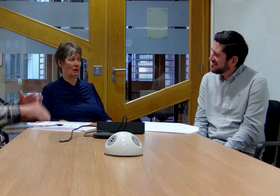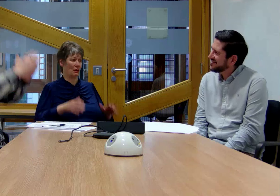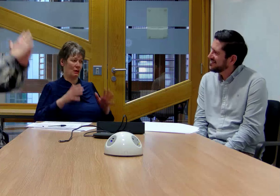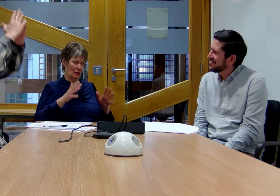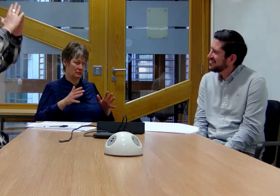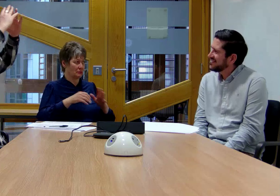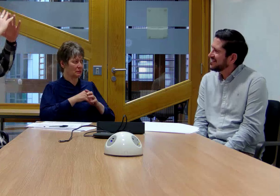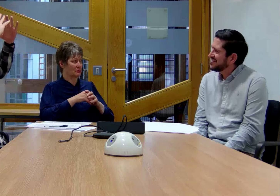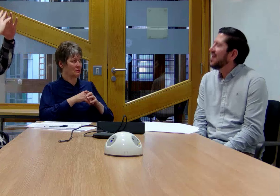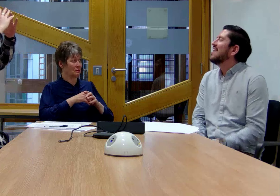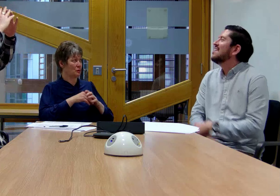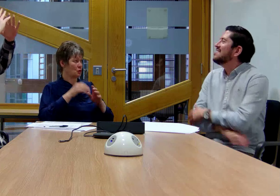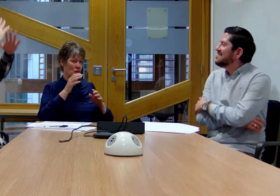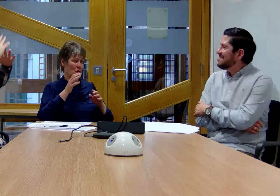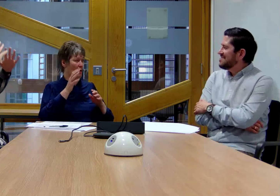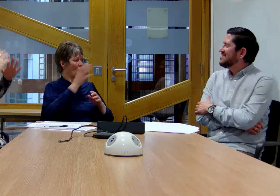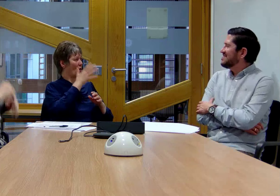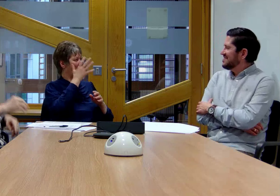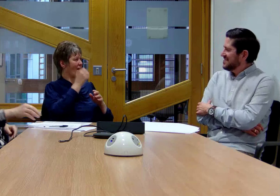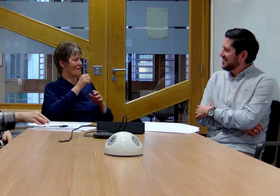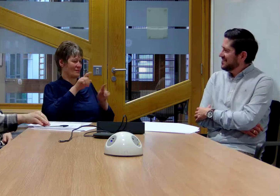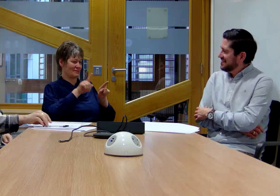fit into the grand scheme of things?